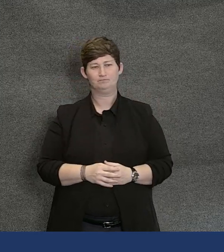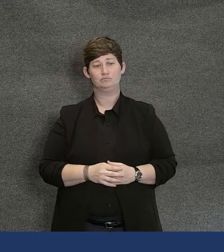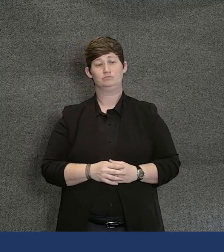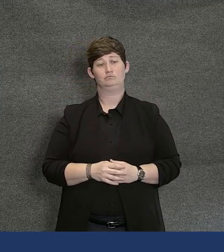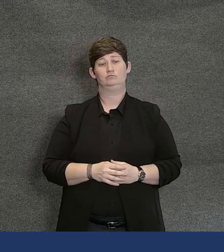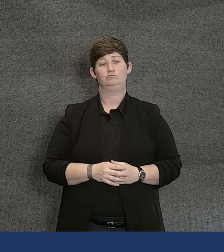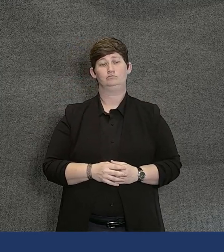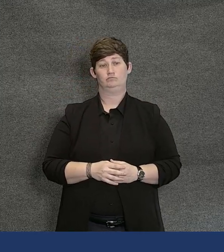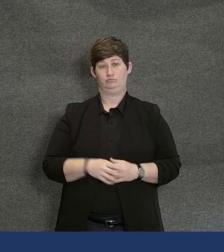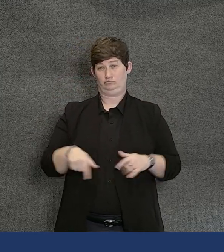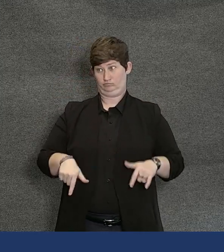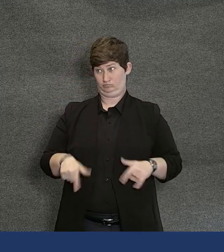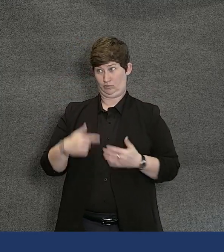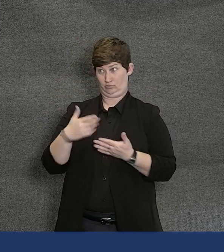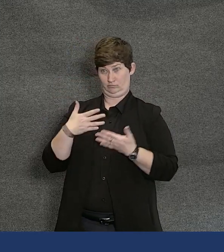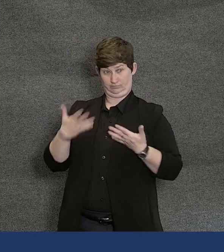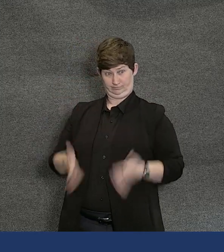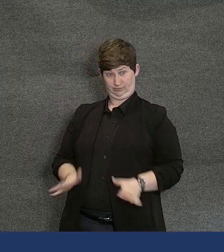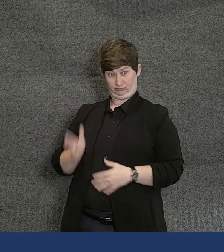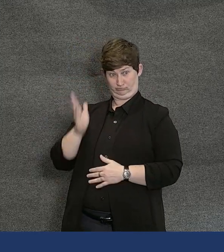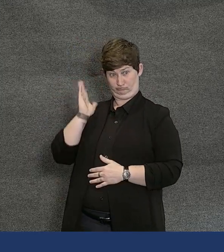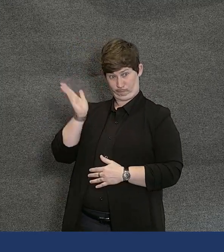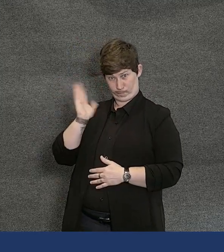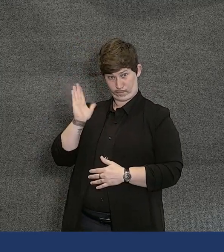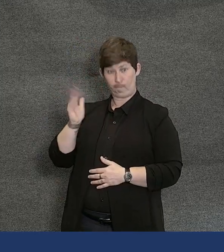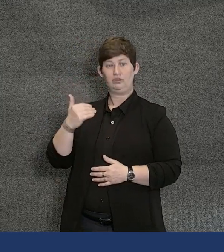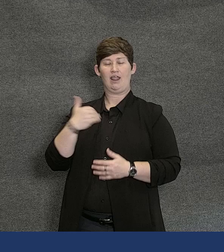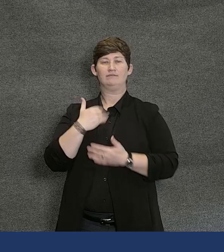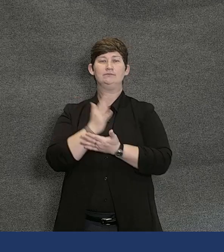have some legislator remarks and advocate statements.